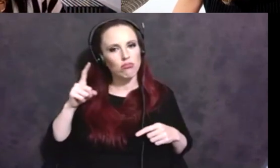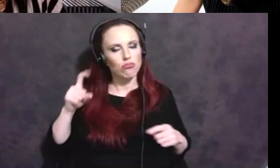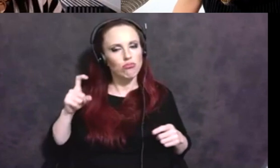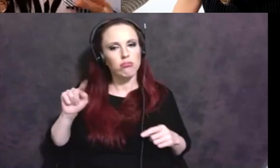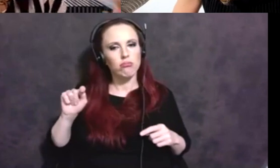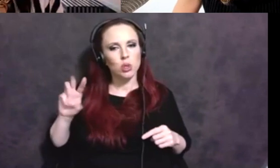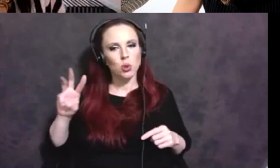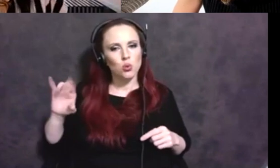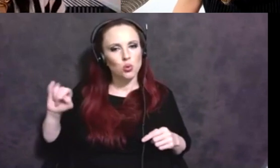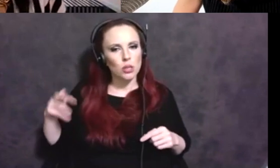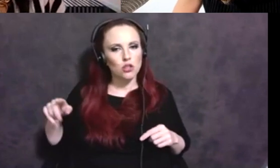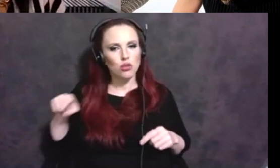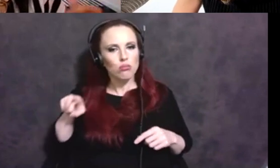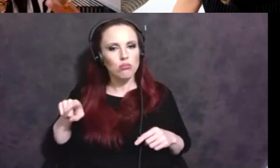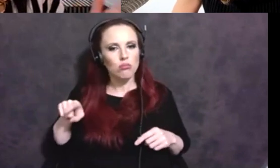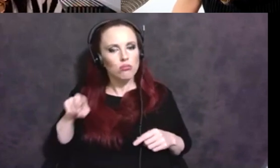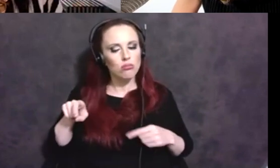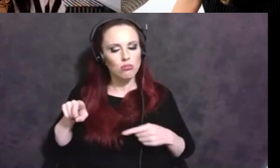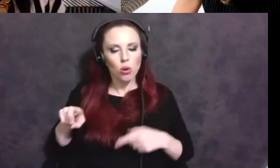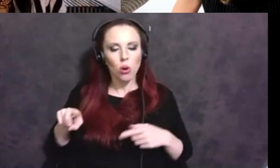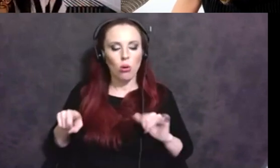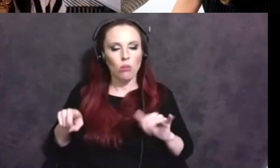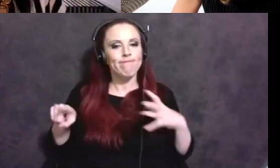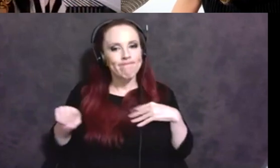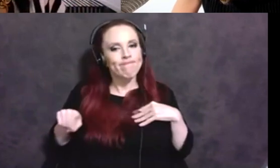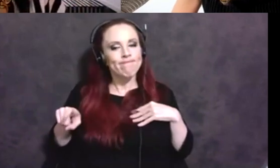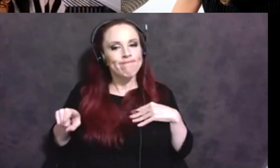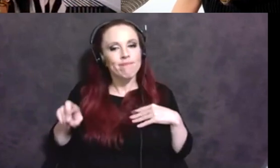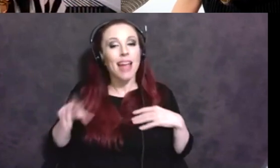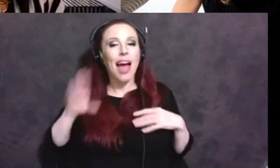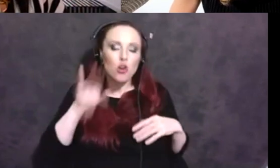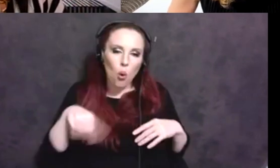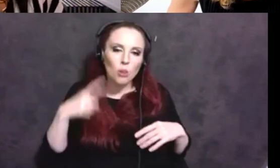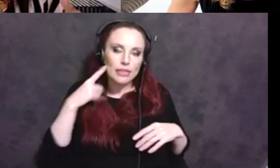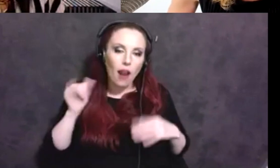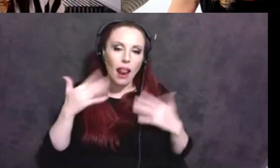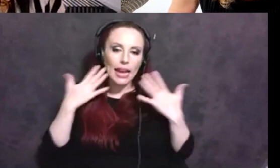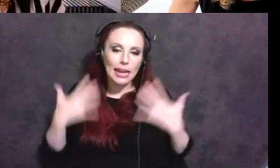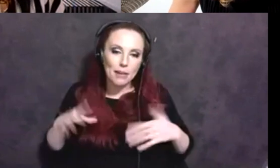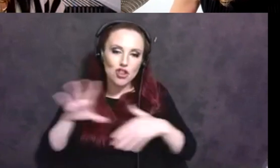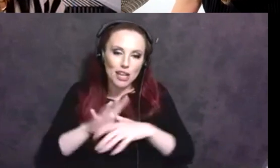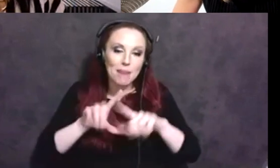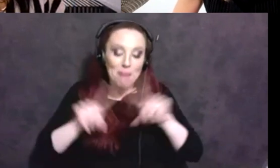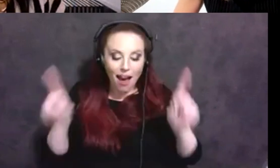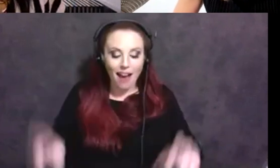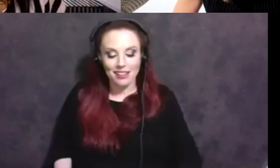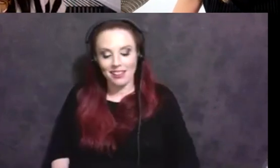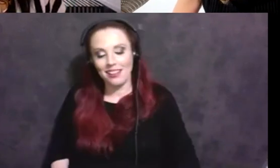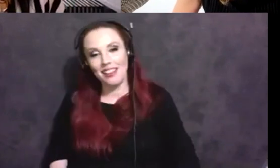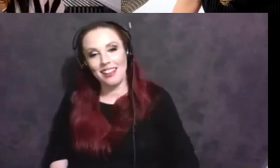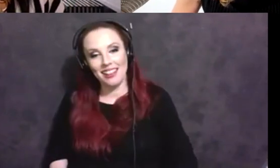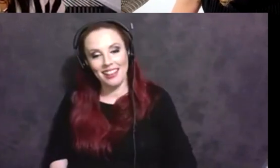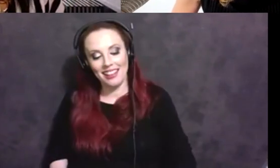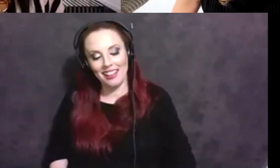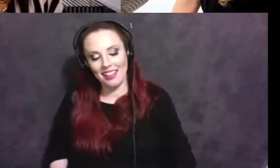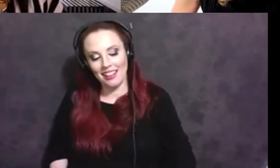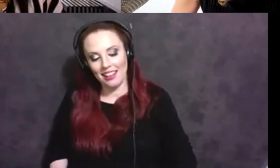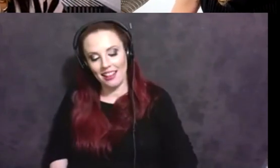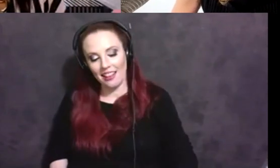feel like in the chest compared to the thigh or the knee? Then I noticed Twitching and